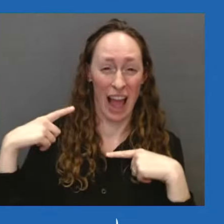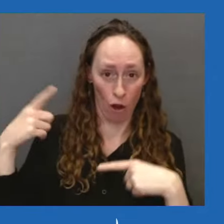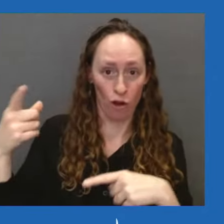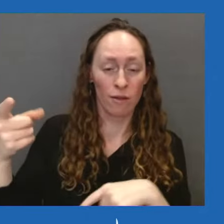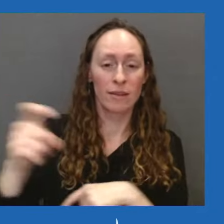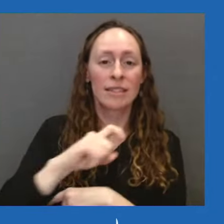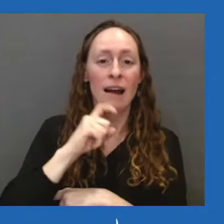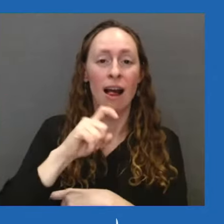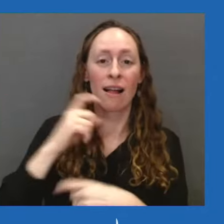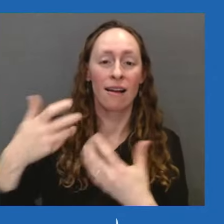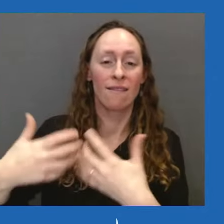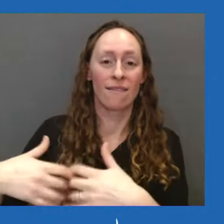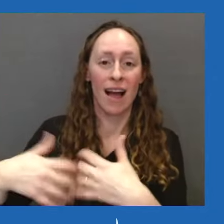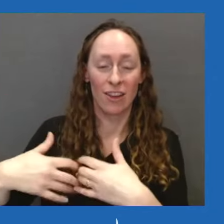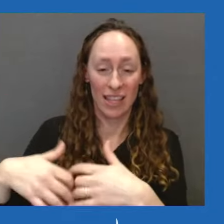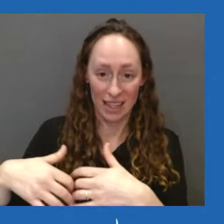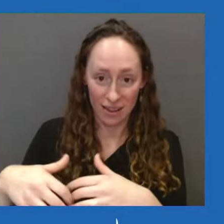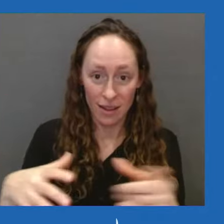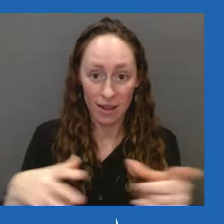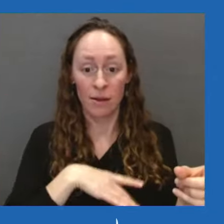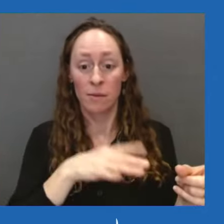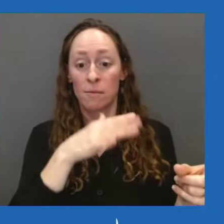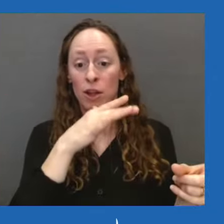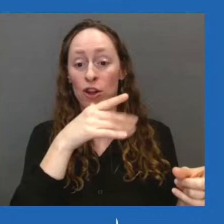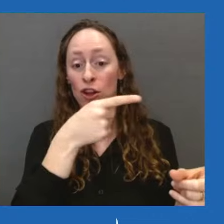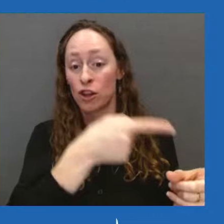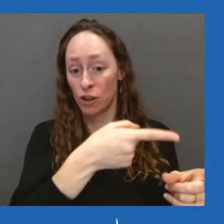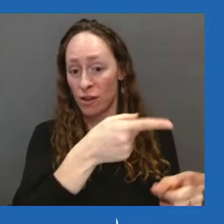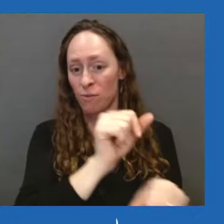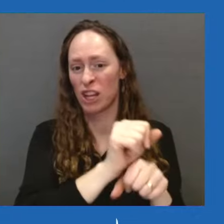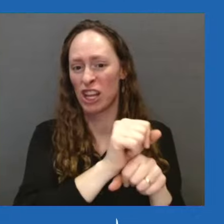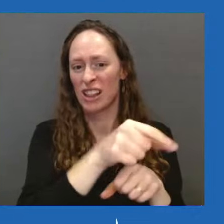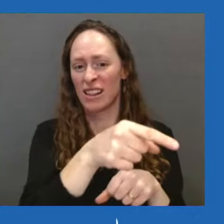when we both worked at that steel mill, and we now have three amazing children,